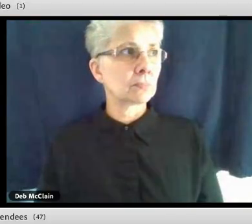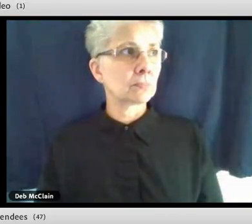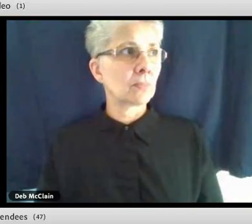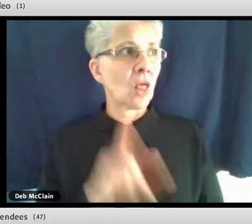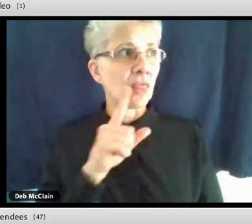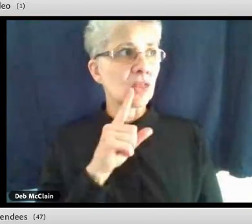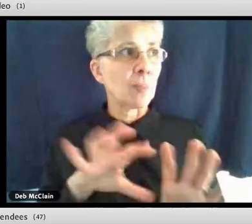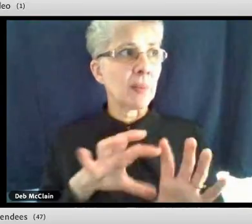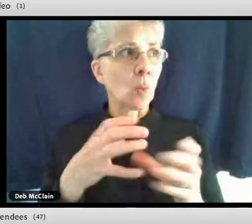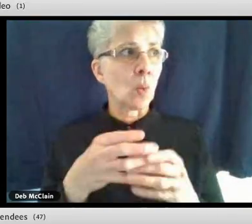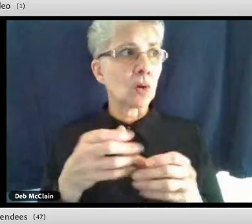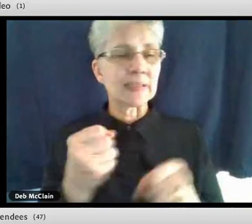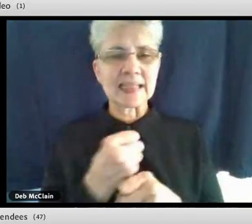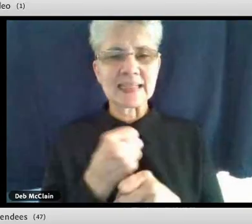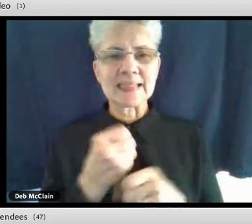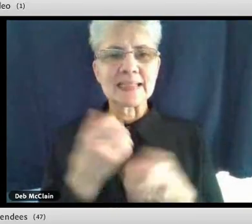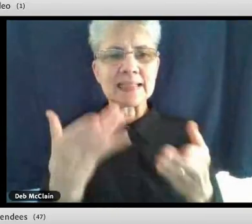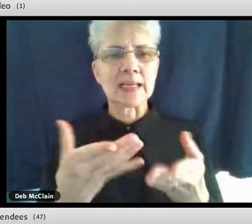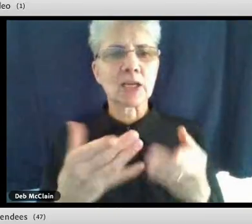Give me just a second, so this should be the world here.